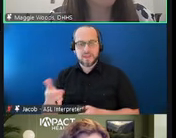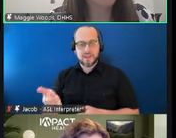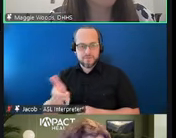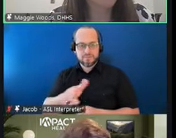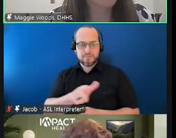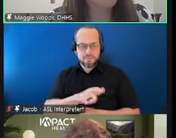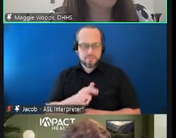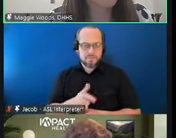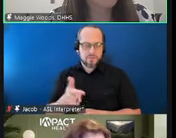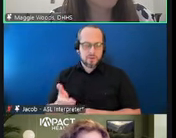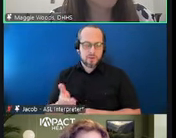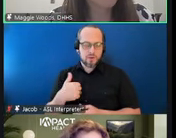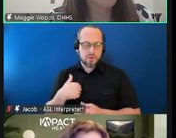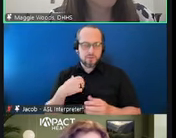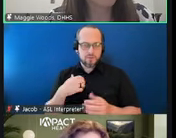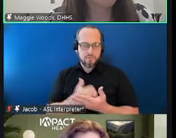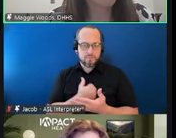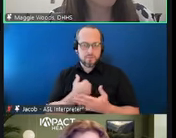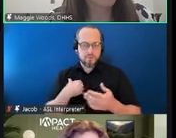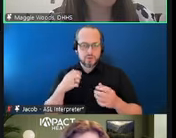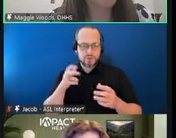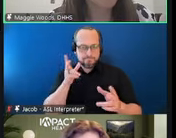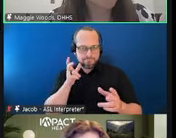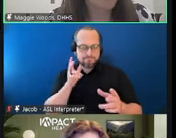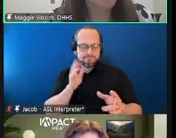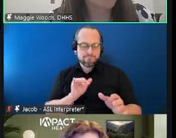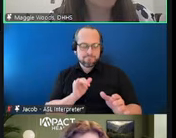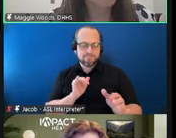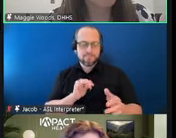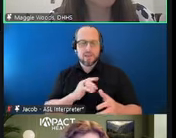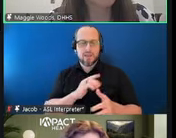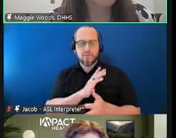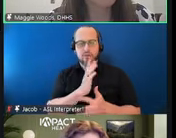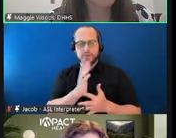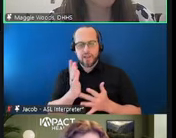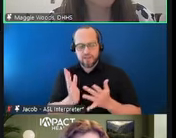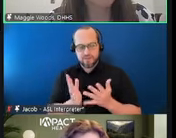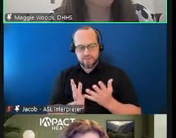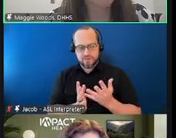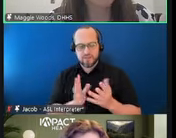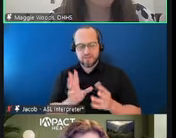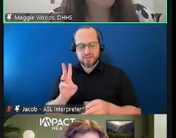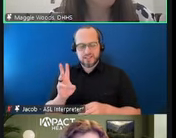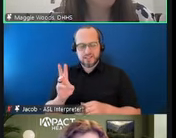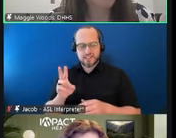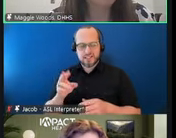uh you'll have a chance to hear uh from the from the five hubs serving the six regions. So without